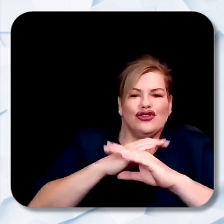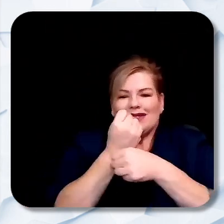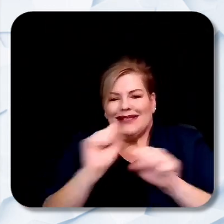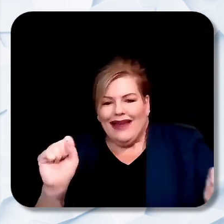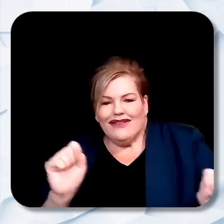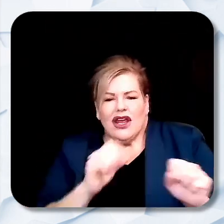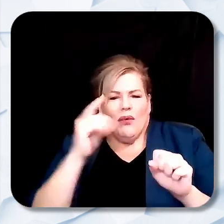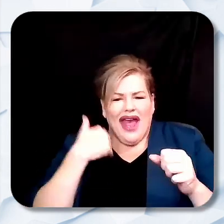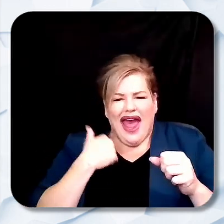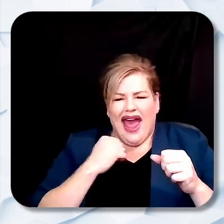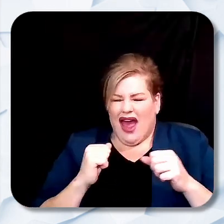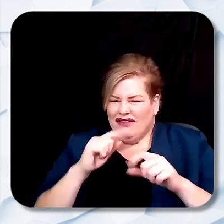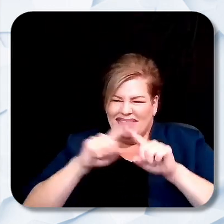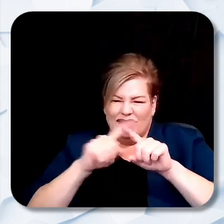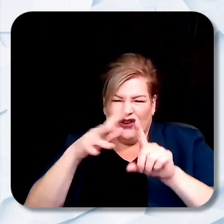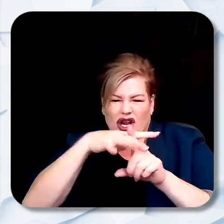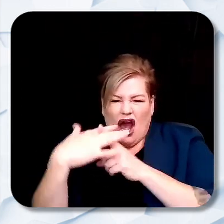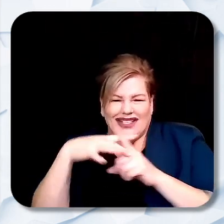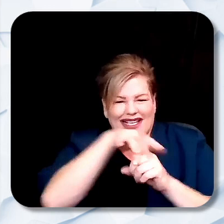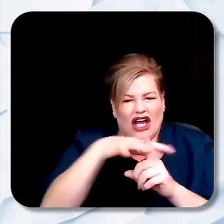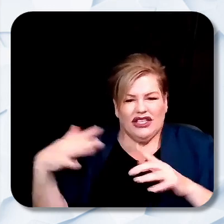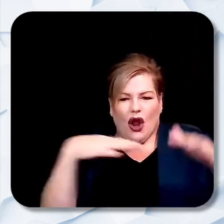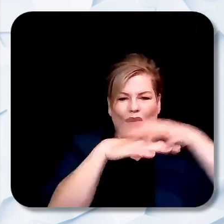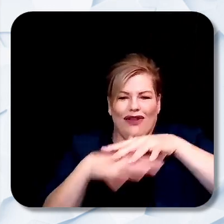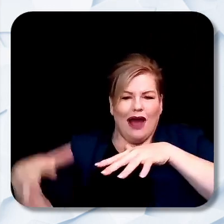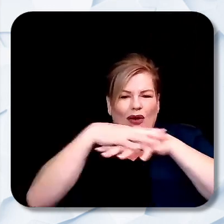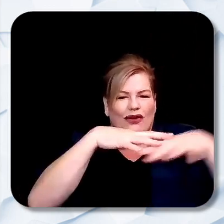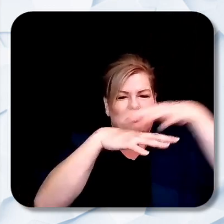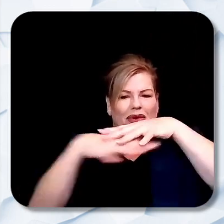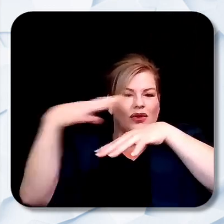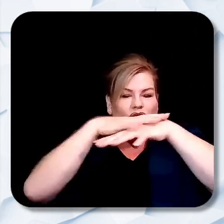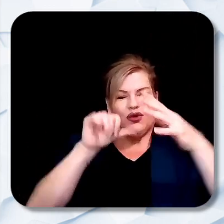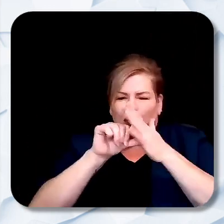content area opportunities to reinforce the learning for our students, and no